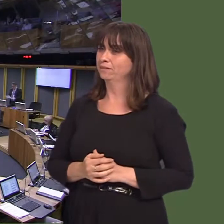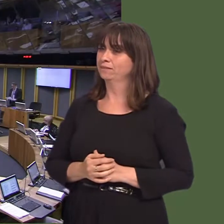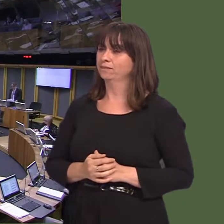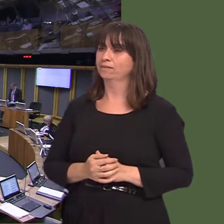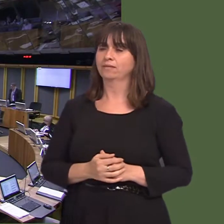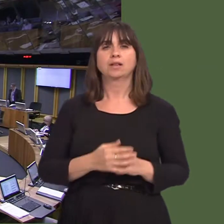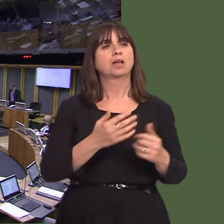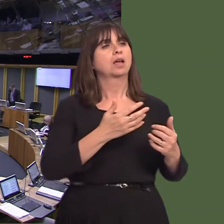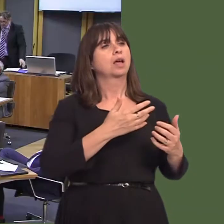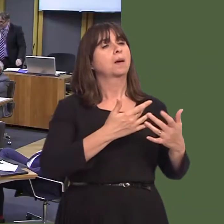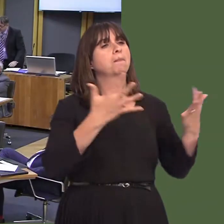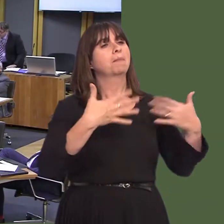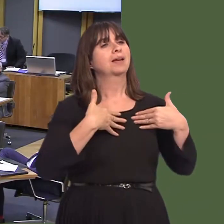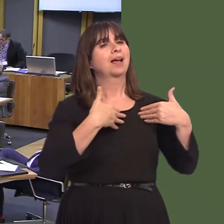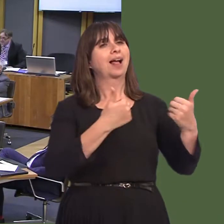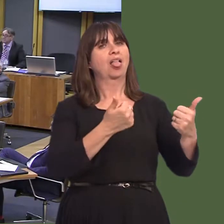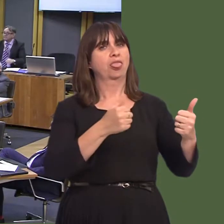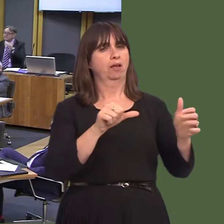OAQ52247 Carwyn Jones AM: Problem gambling has the